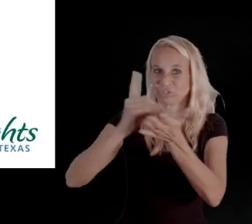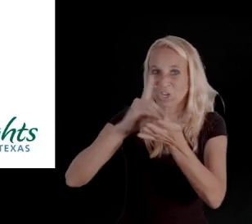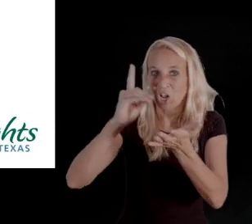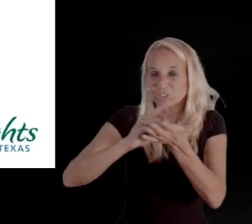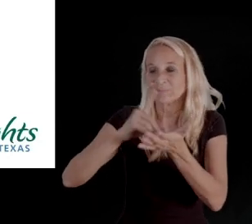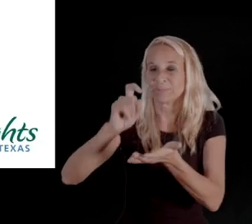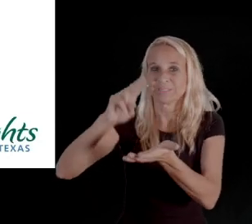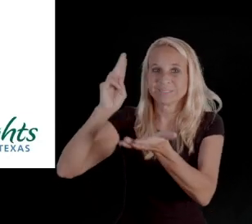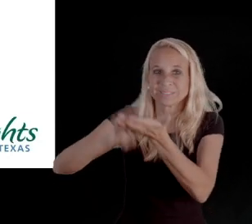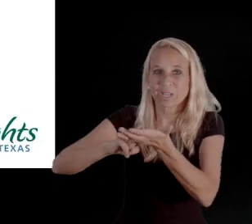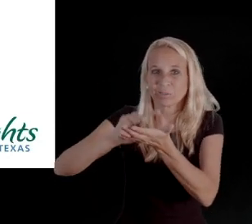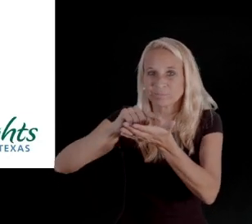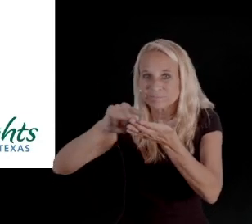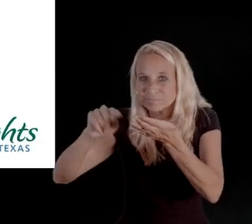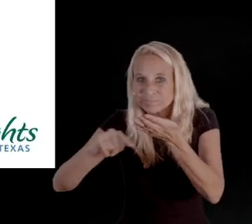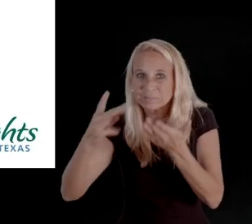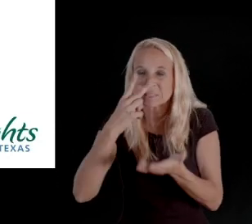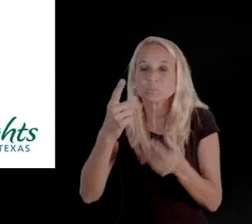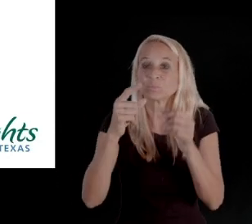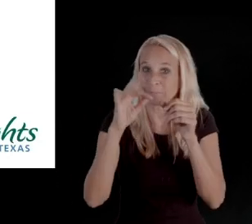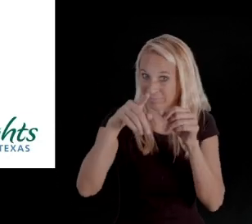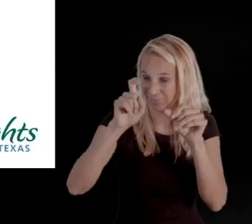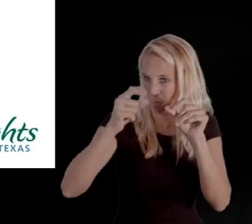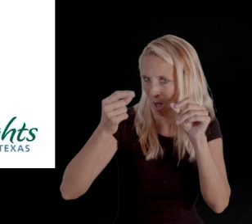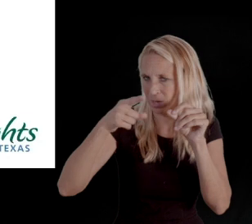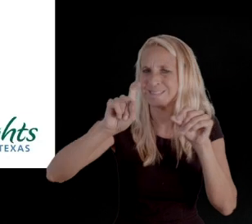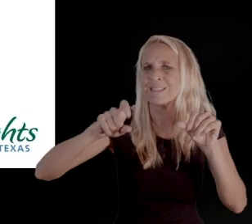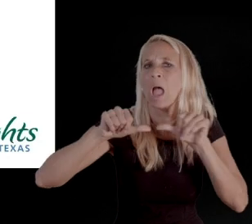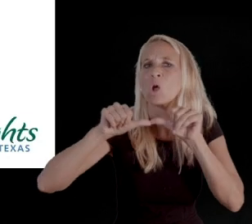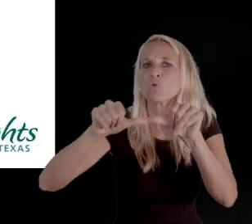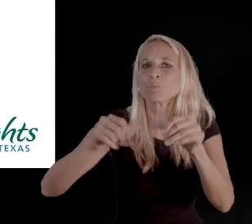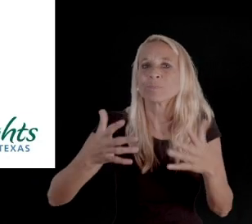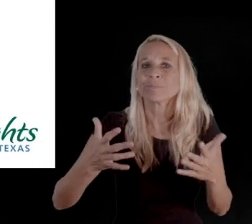signs off on and what you continue to need. Unfortunately,